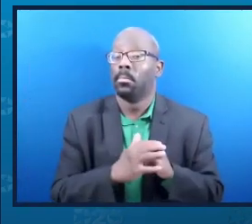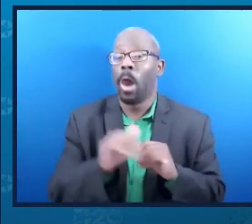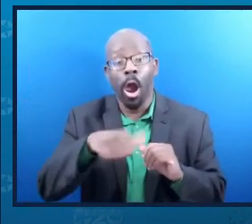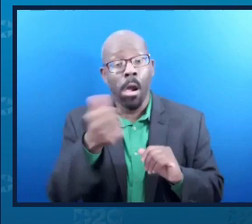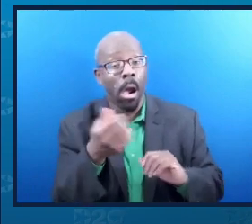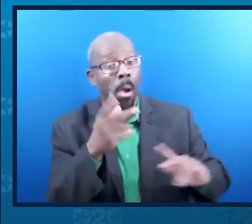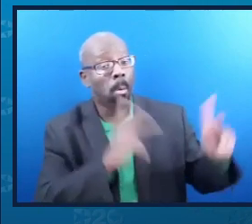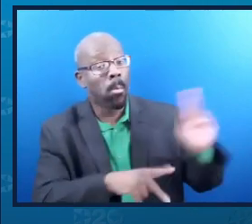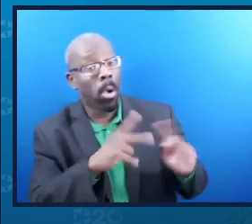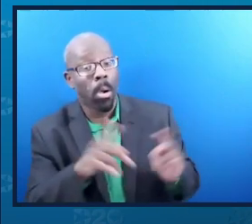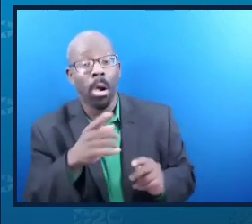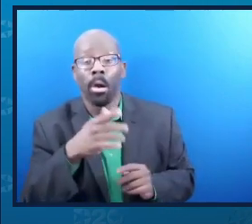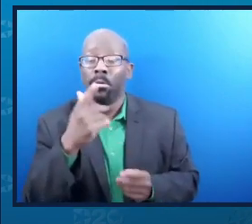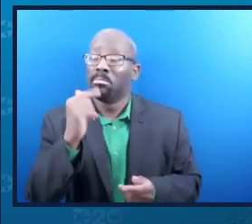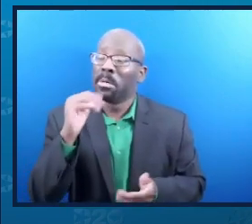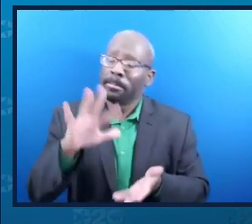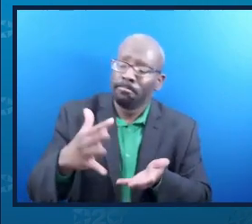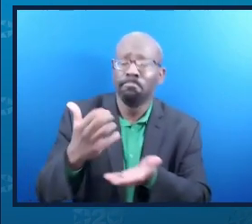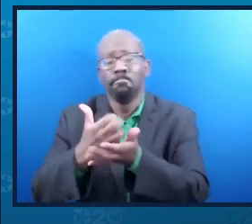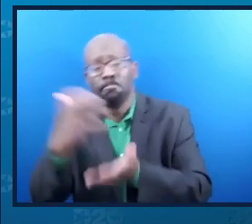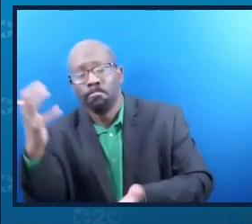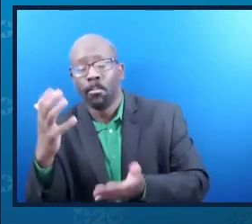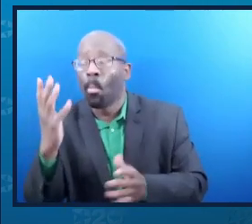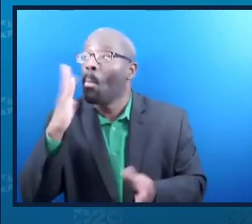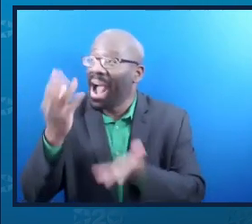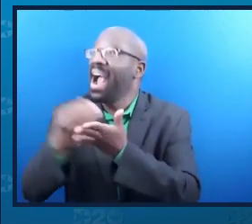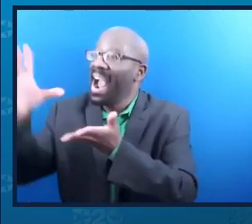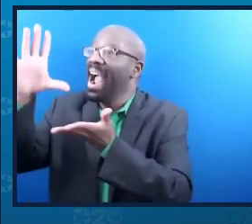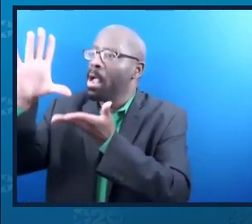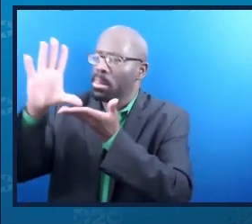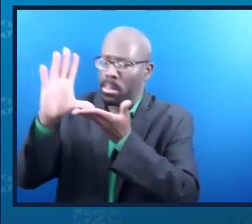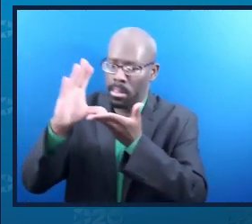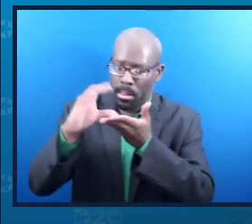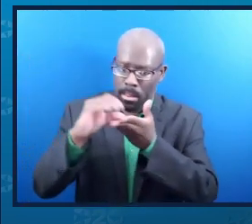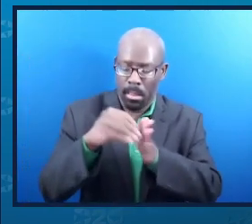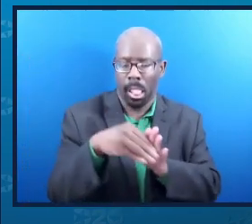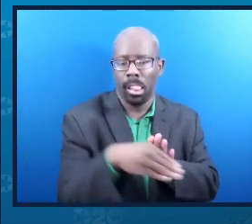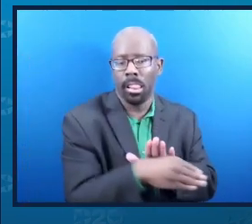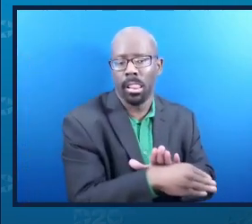CRACKS.